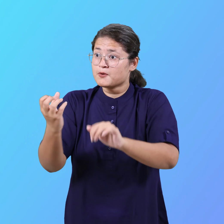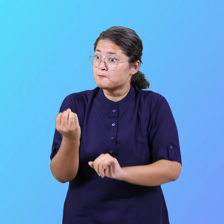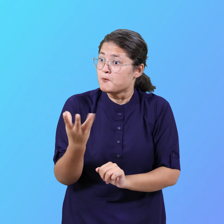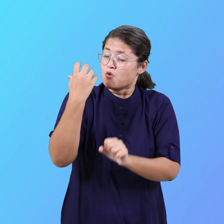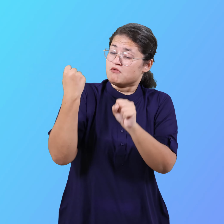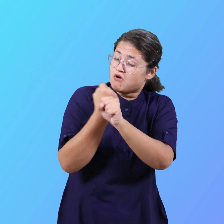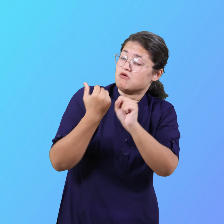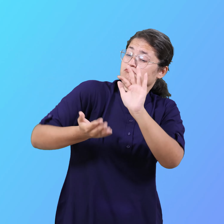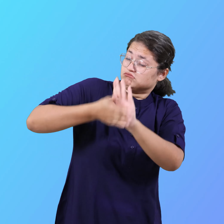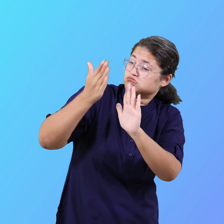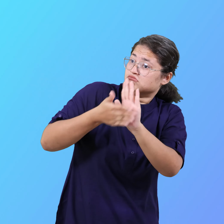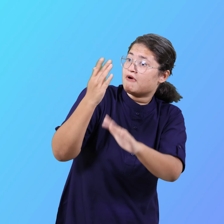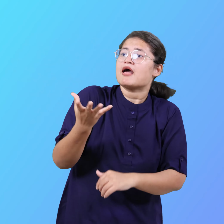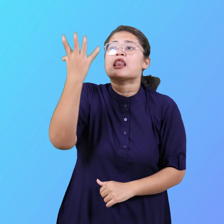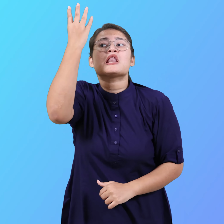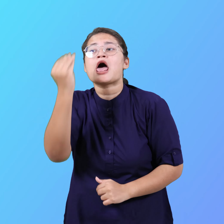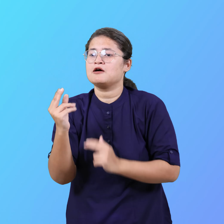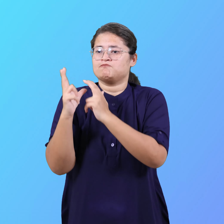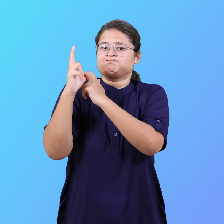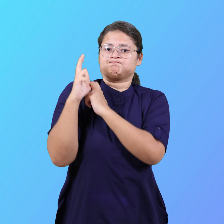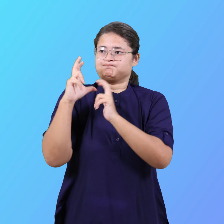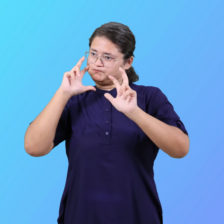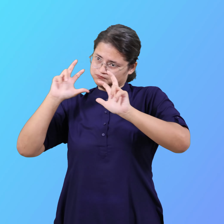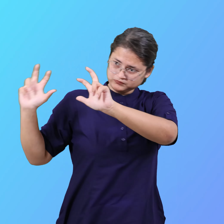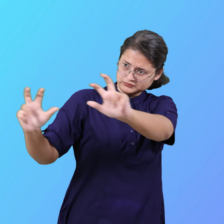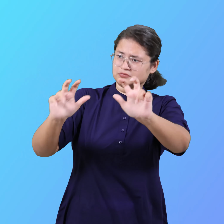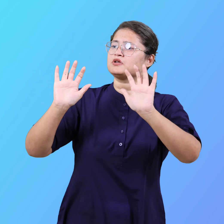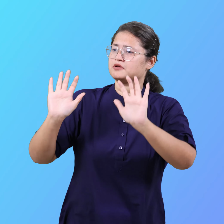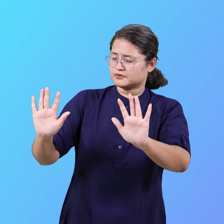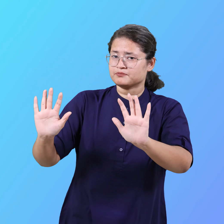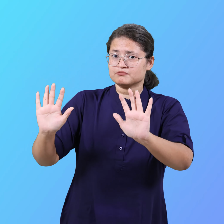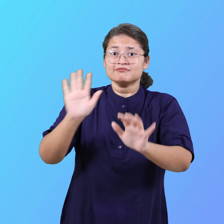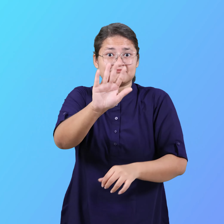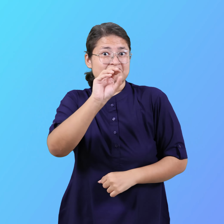Then they can be guards at night and workers during the day.”